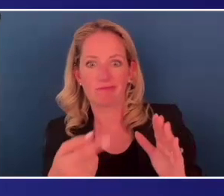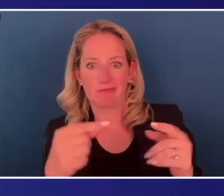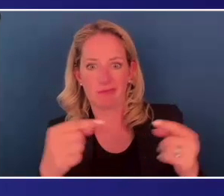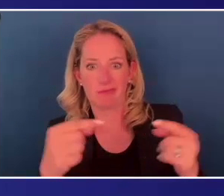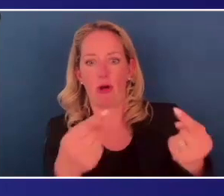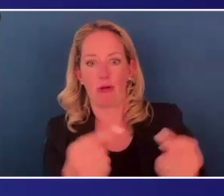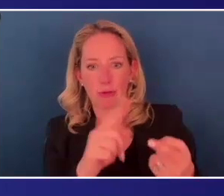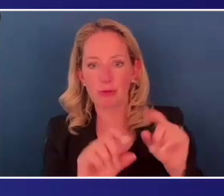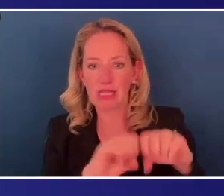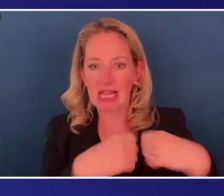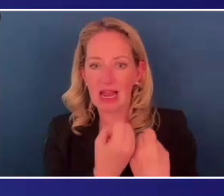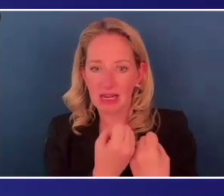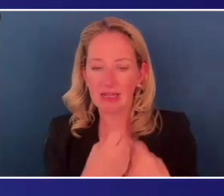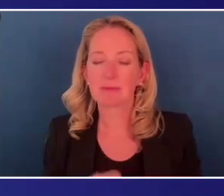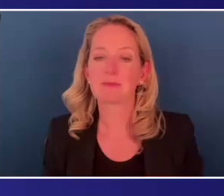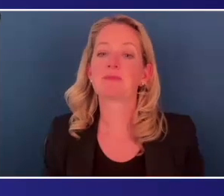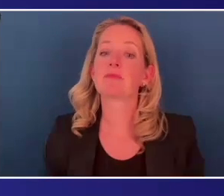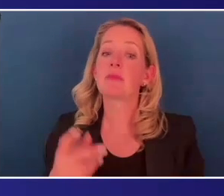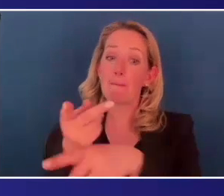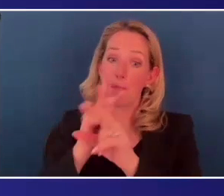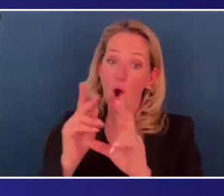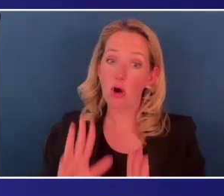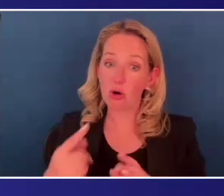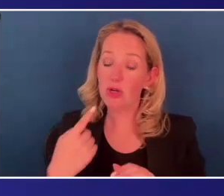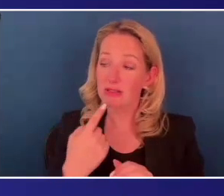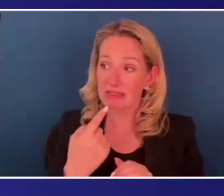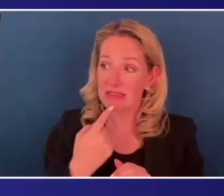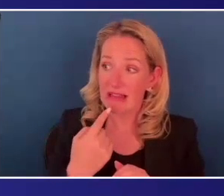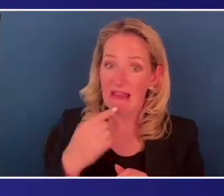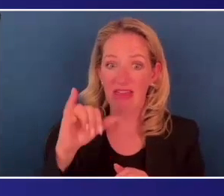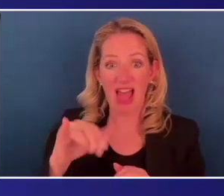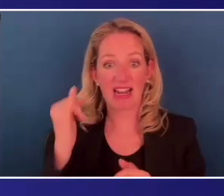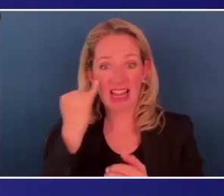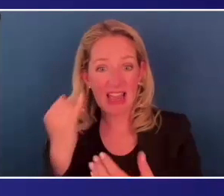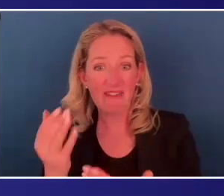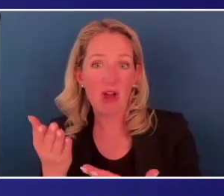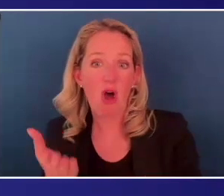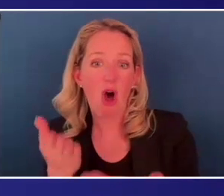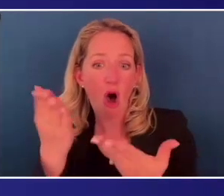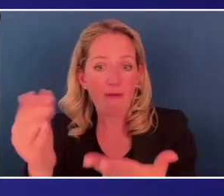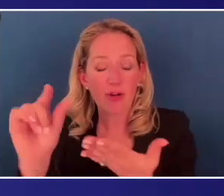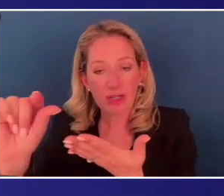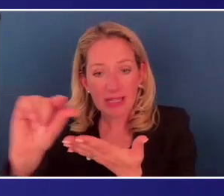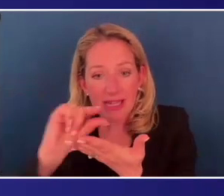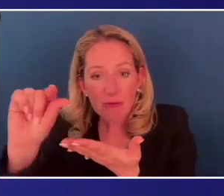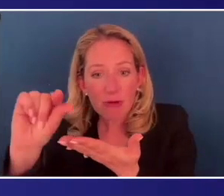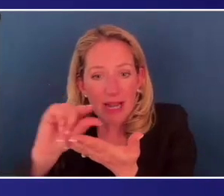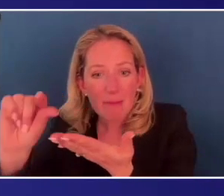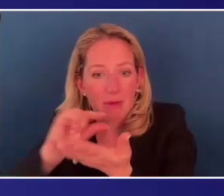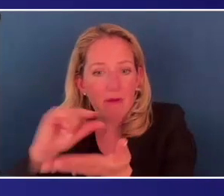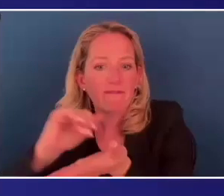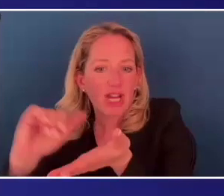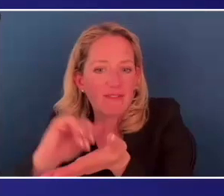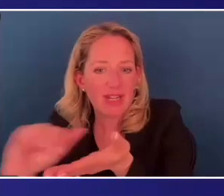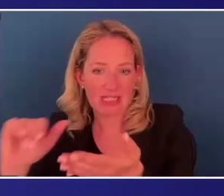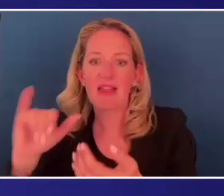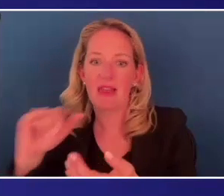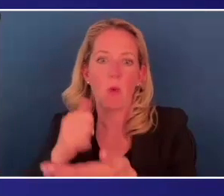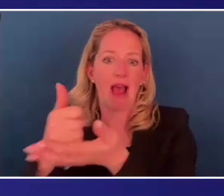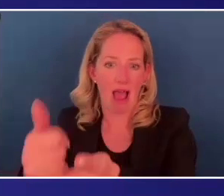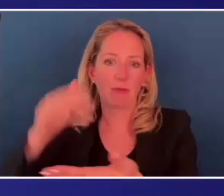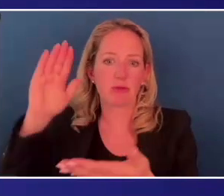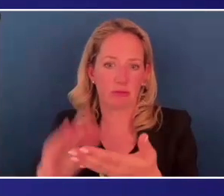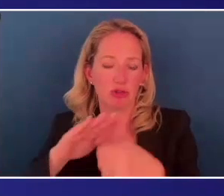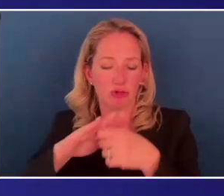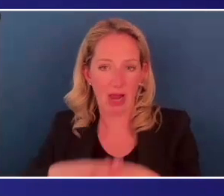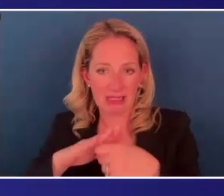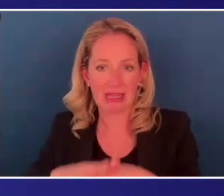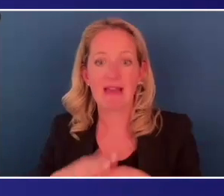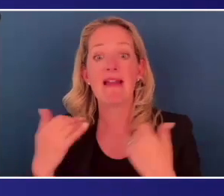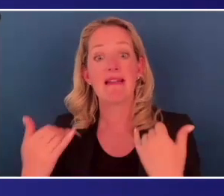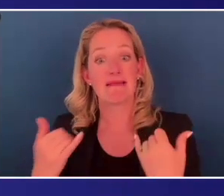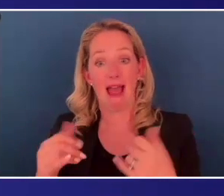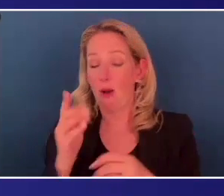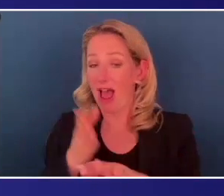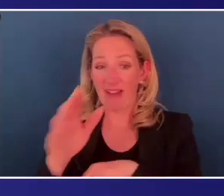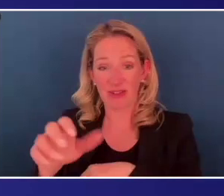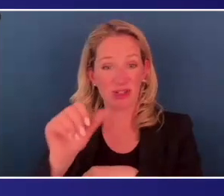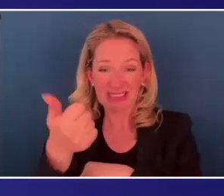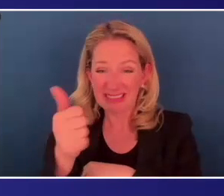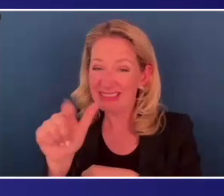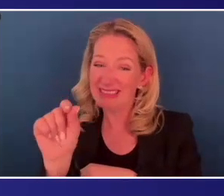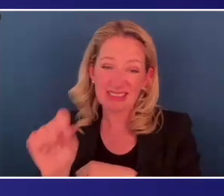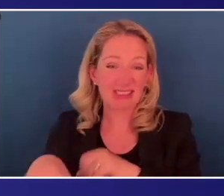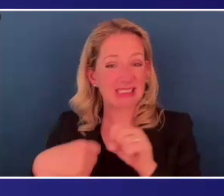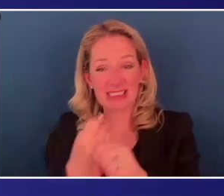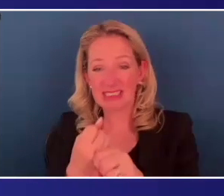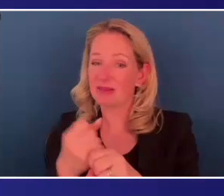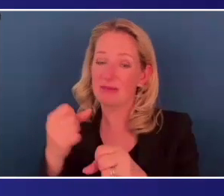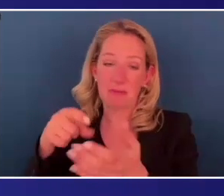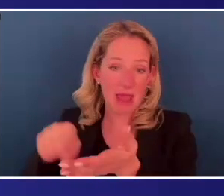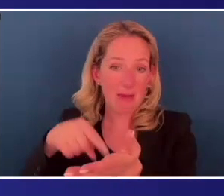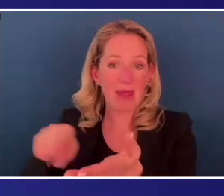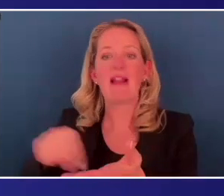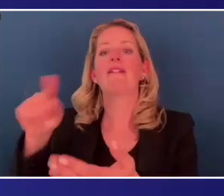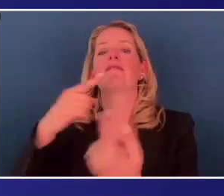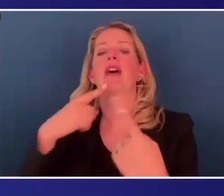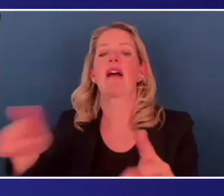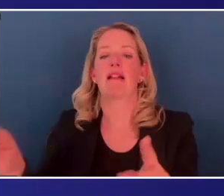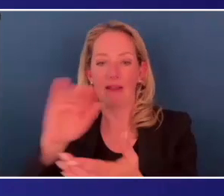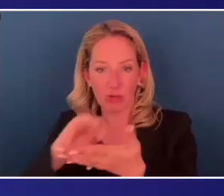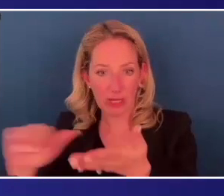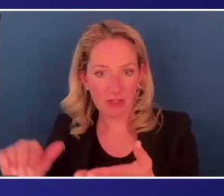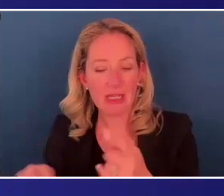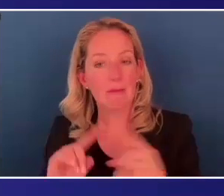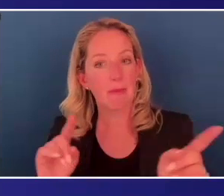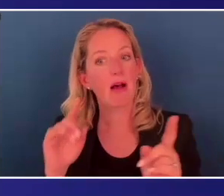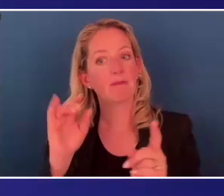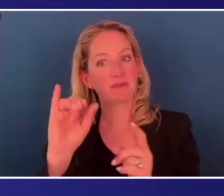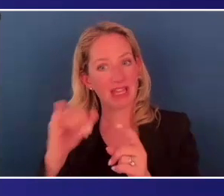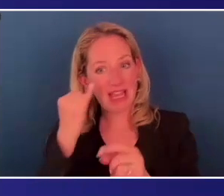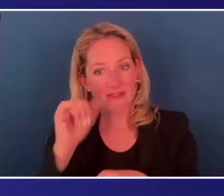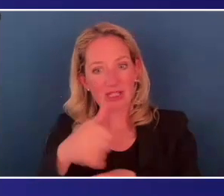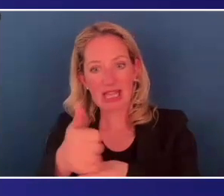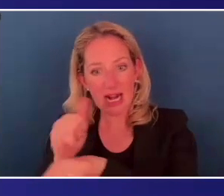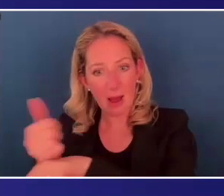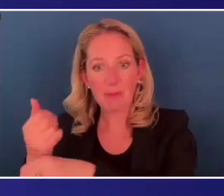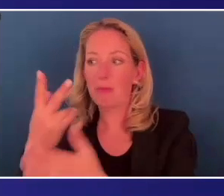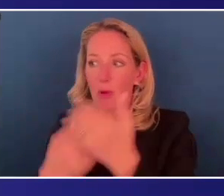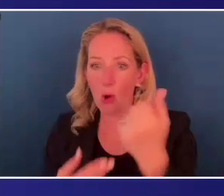Current policy grants forgiveness only after decades of repayment. Implementing this approach would reduce loan balances over time while maintaining the same degree of forgiveness, using both financial and emotional burdens.